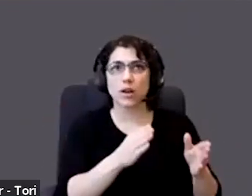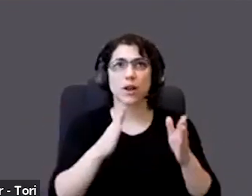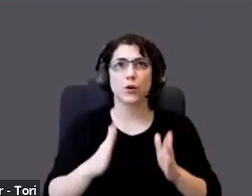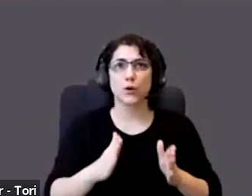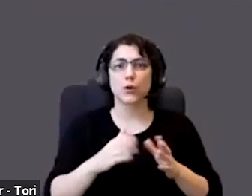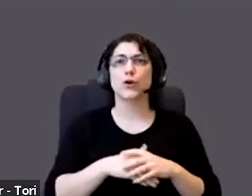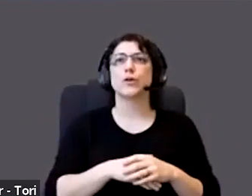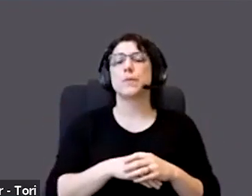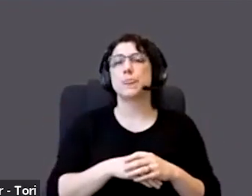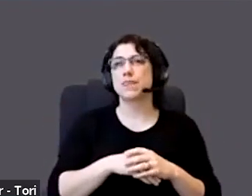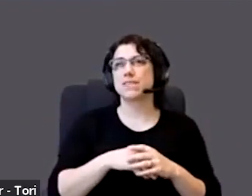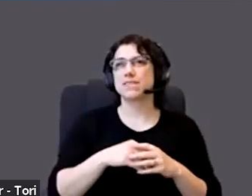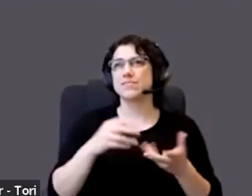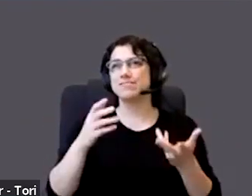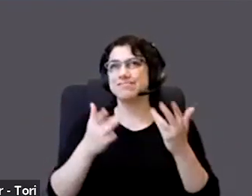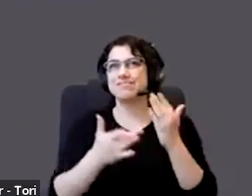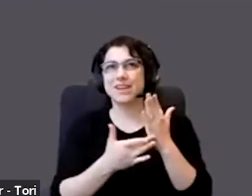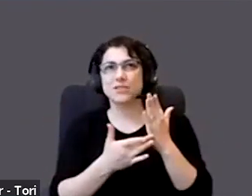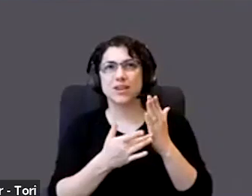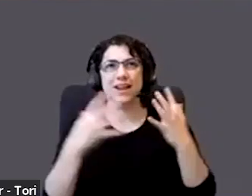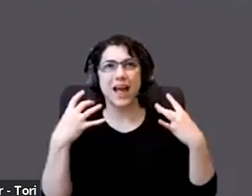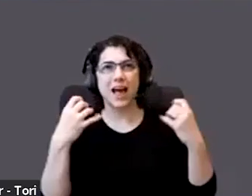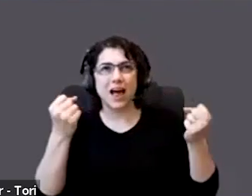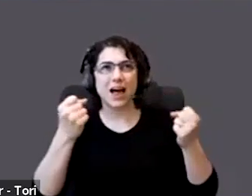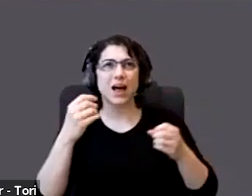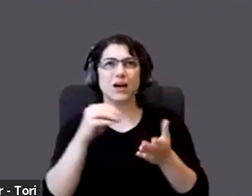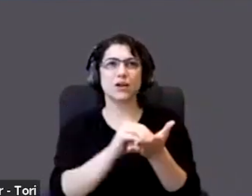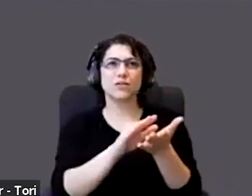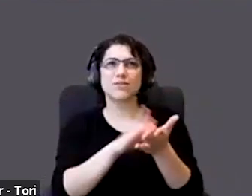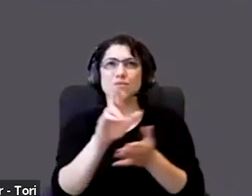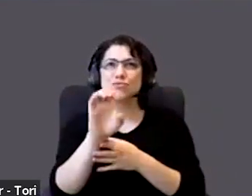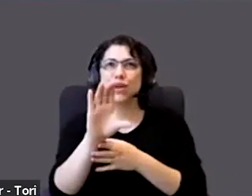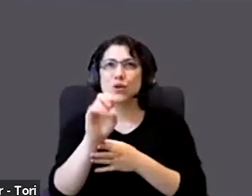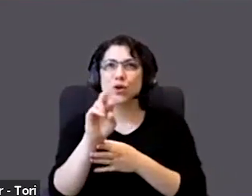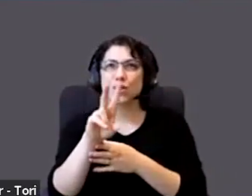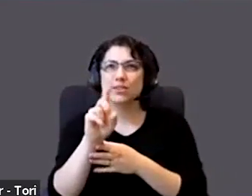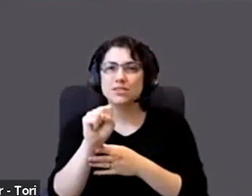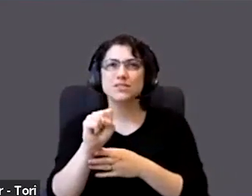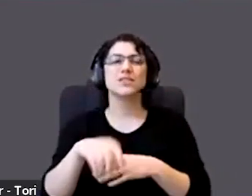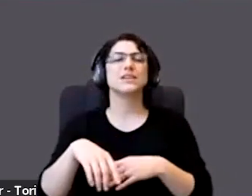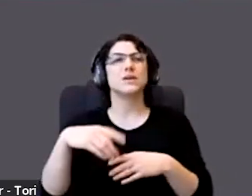and certification of systems. We have had some discussions with DOD, some with VA,